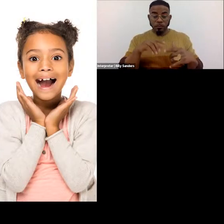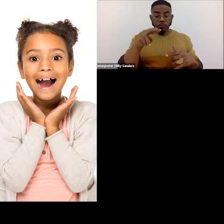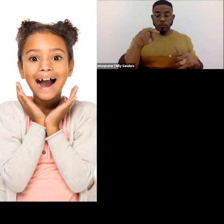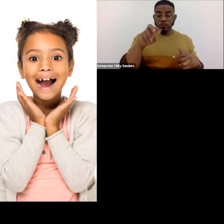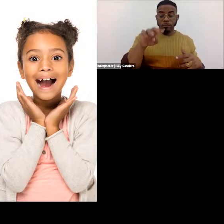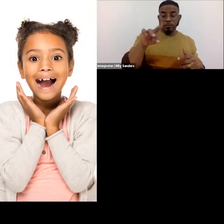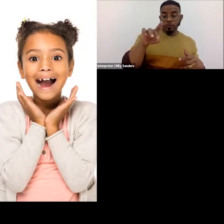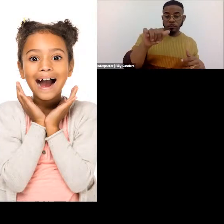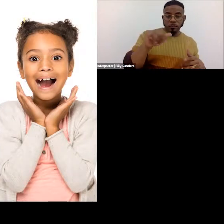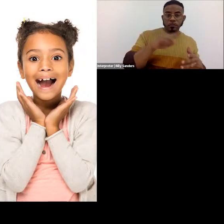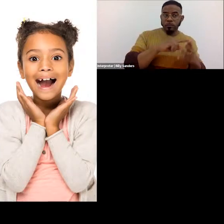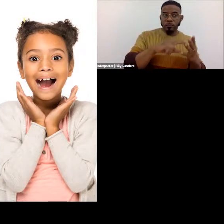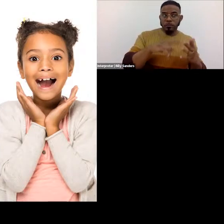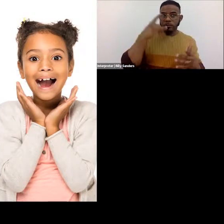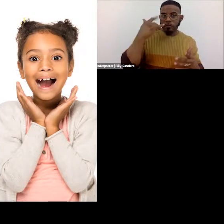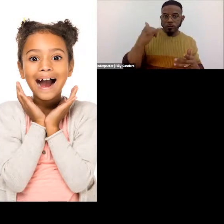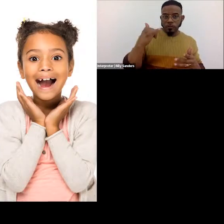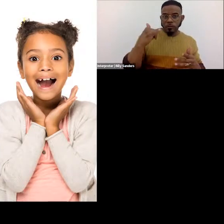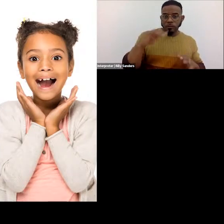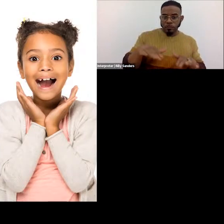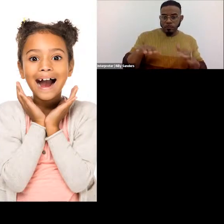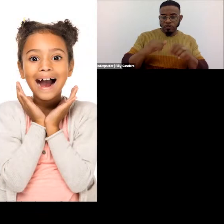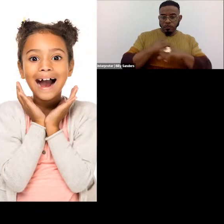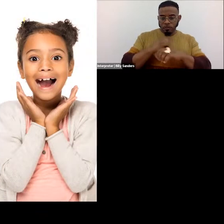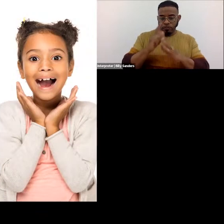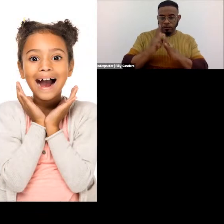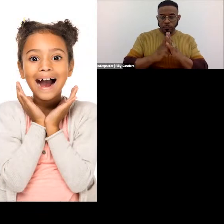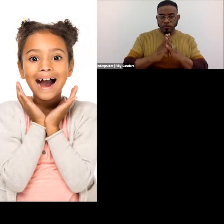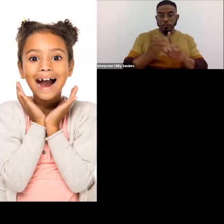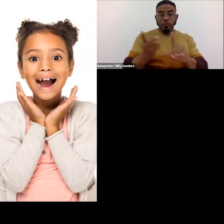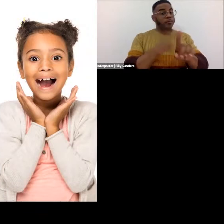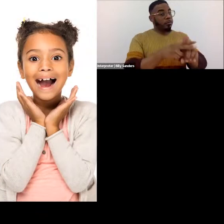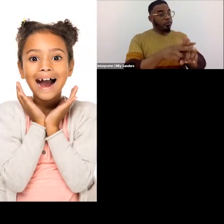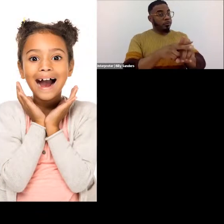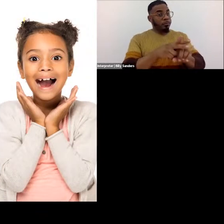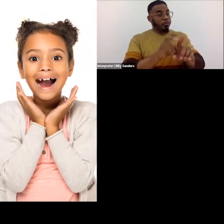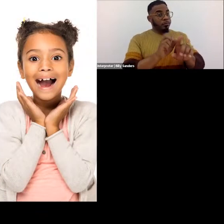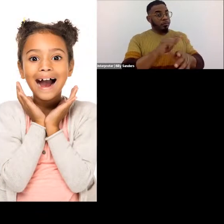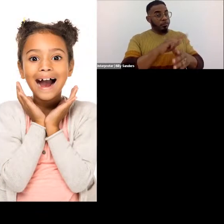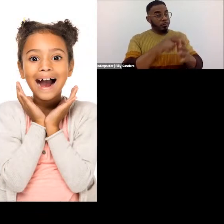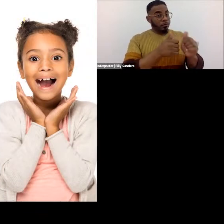those California child protection laws are applicable and will follow the minor.